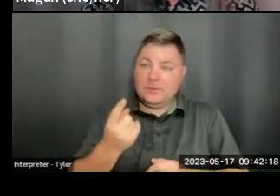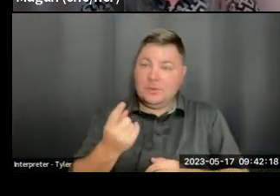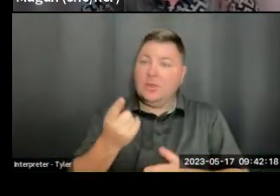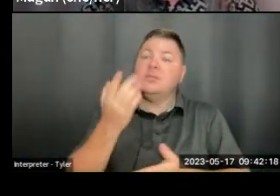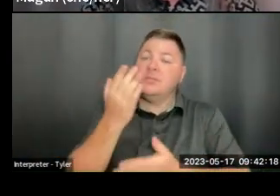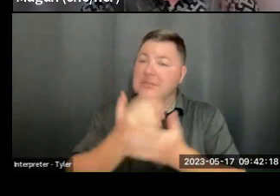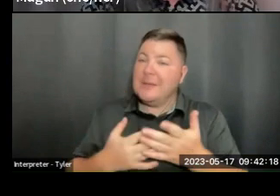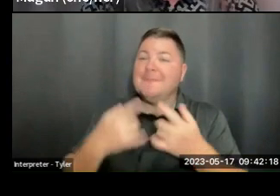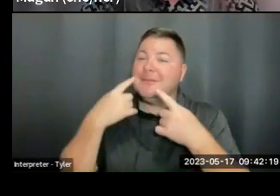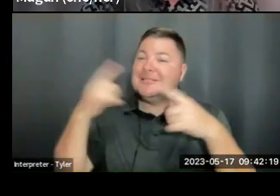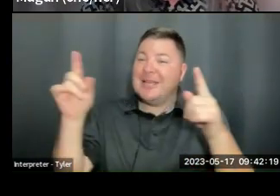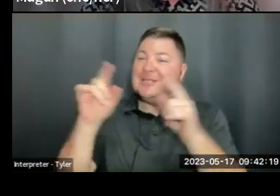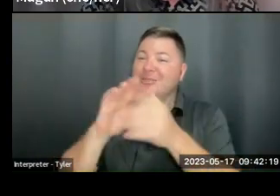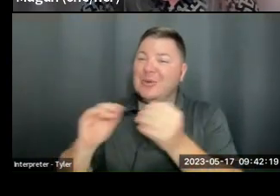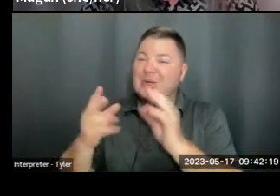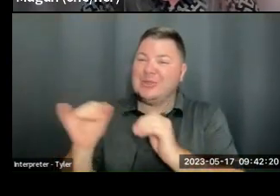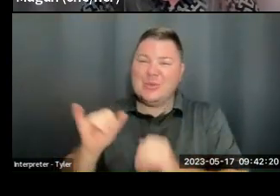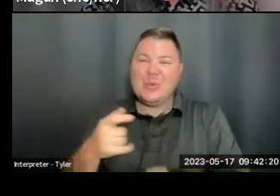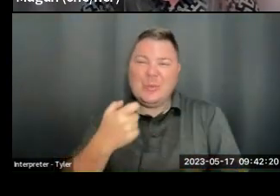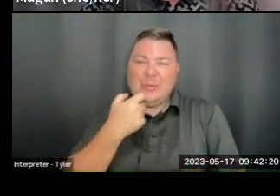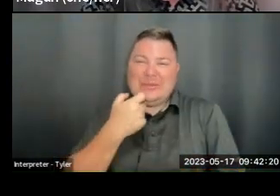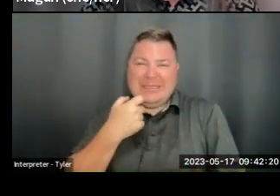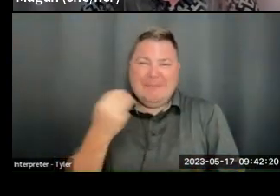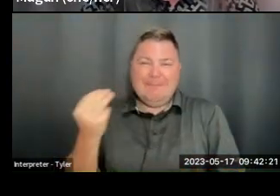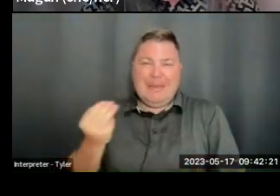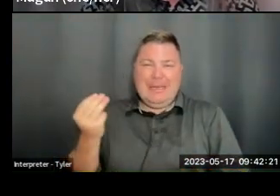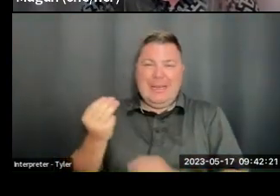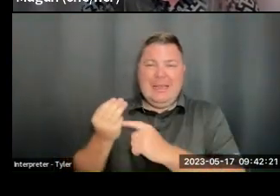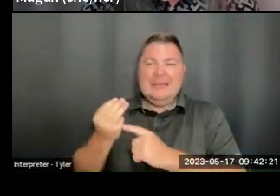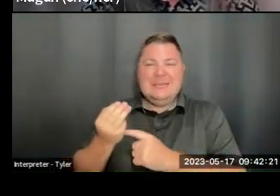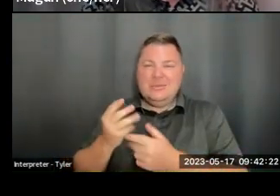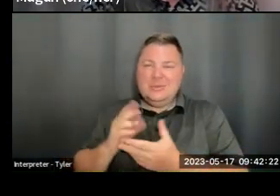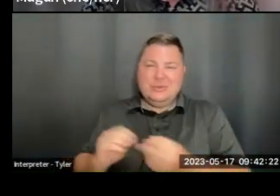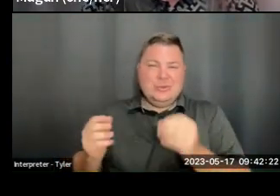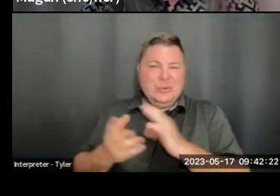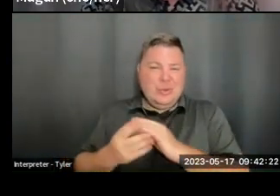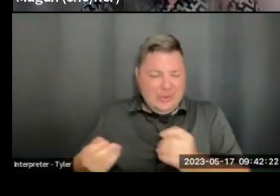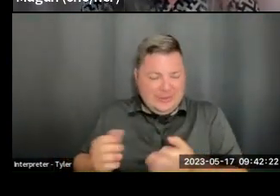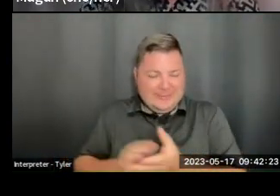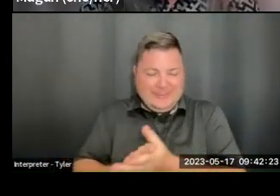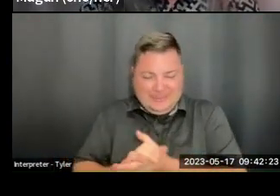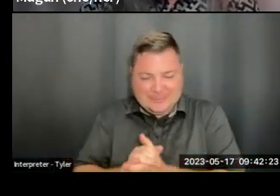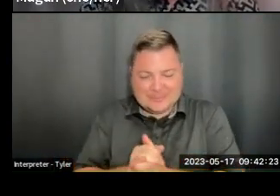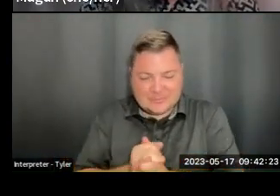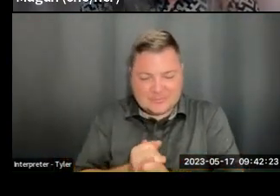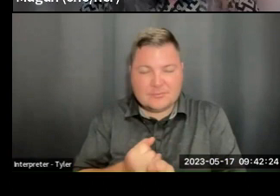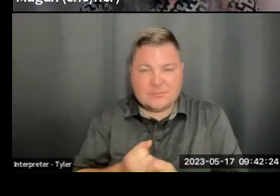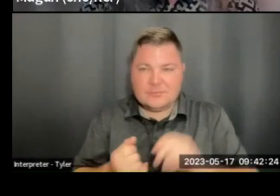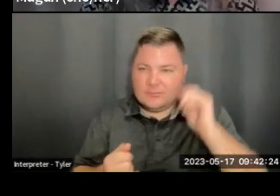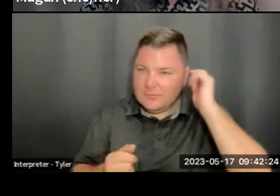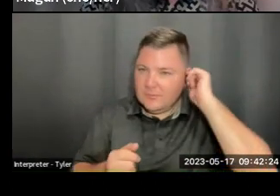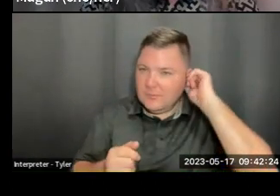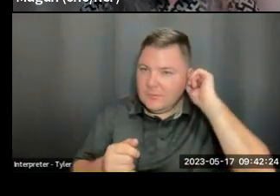you're talking about. However, there are usher success stories. One happened Monday, so it's